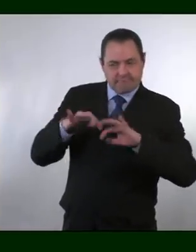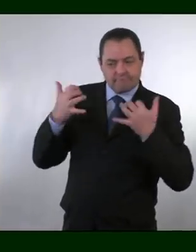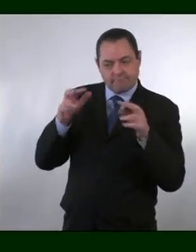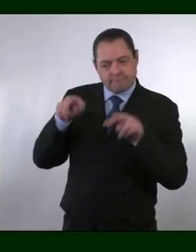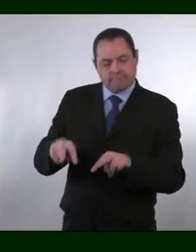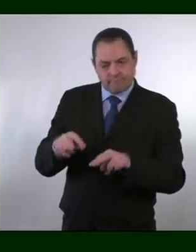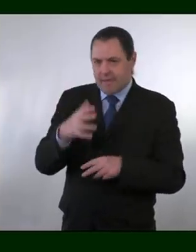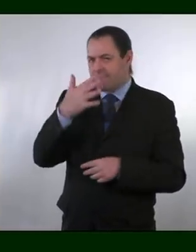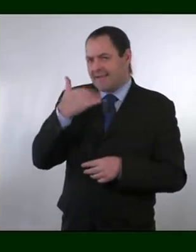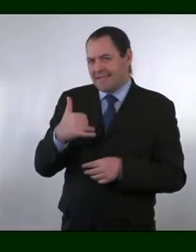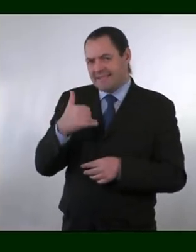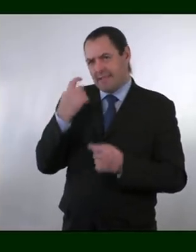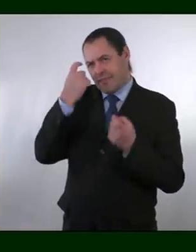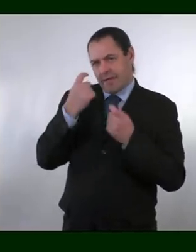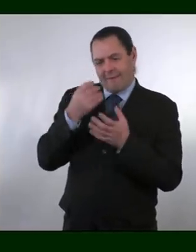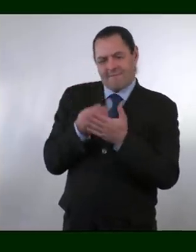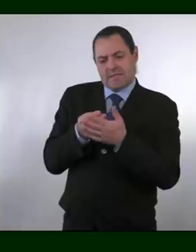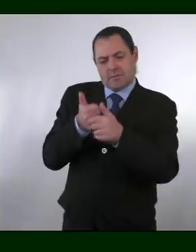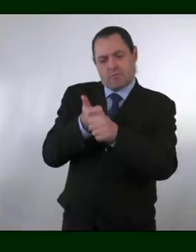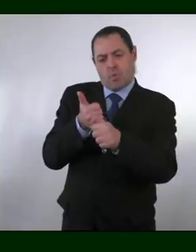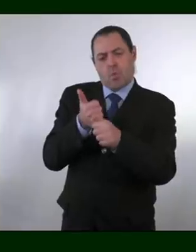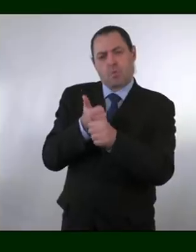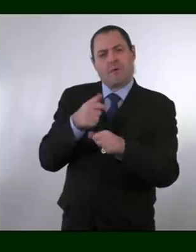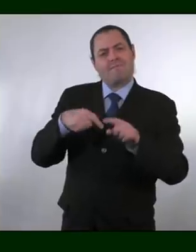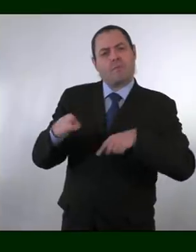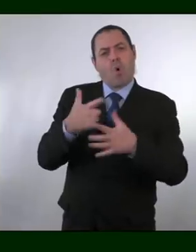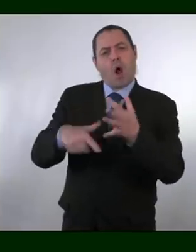for football clubs and perhaps outline how we can return fans to matches at all levels of the game,